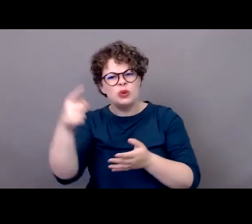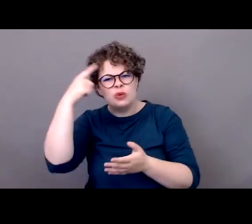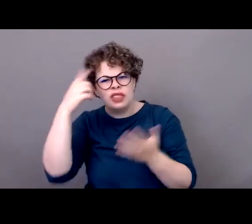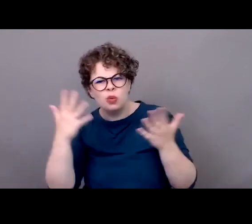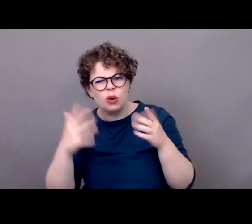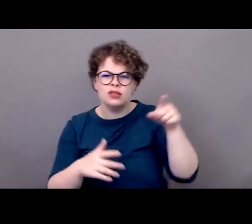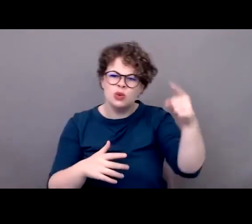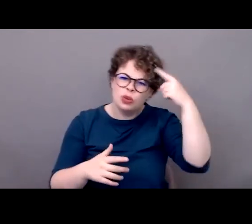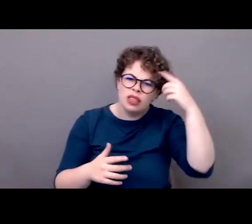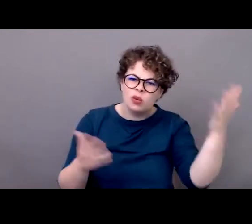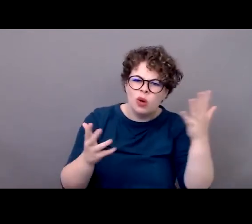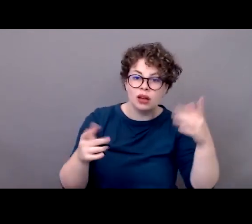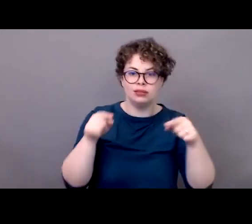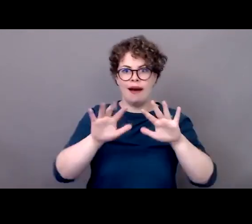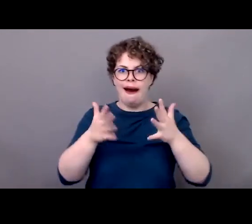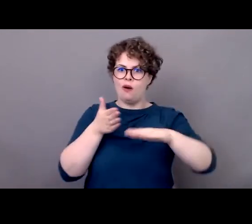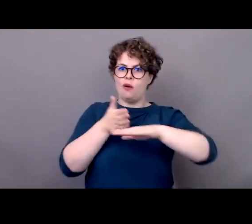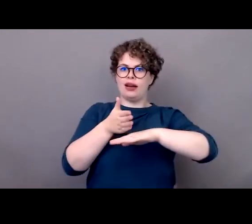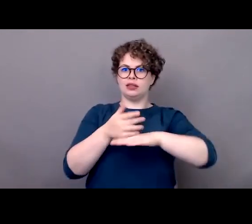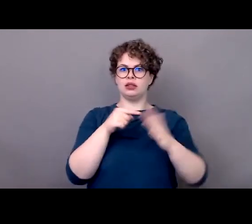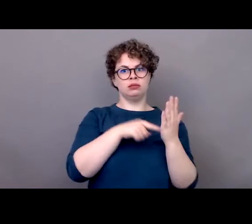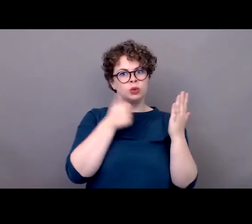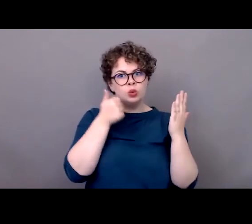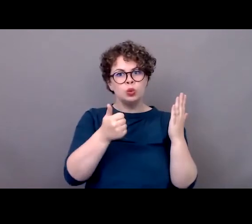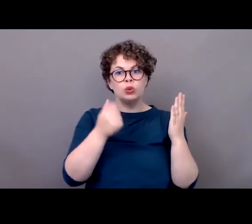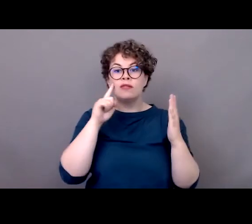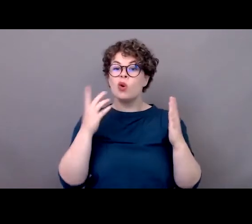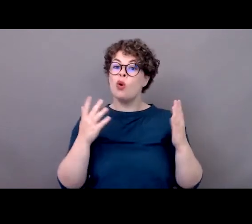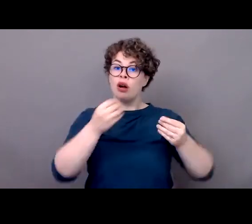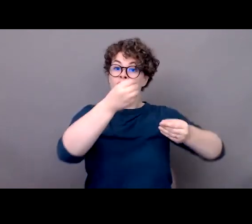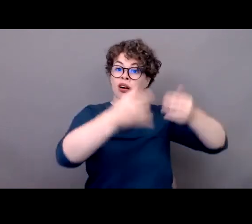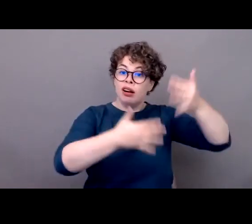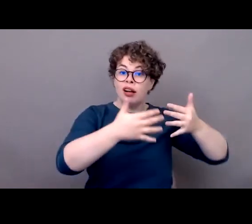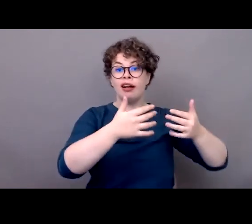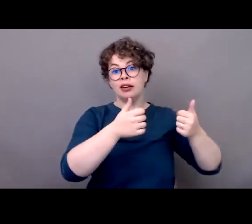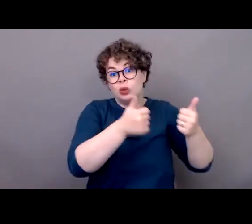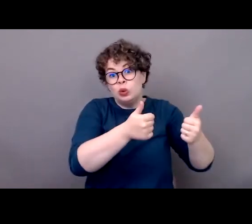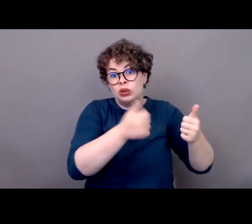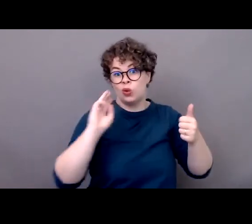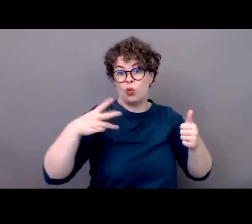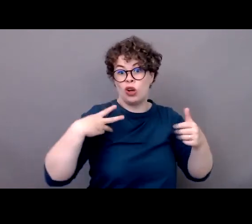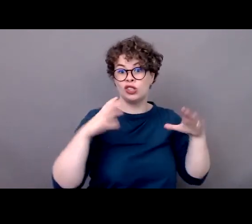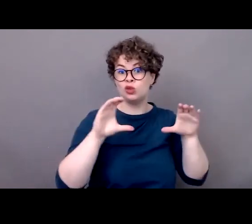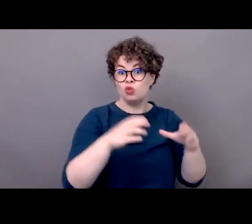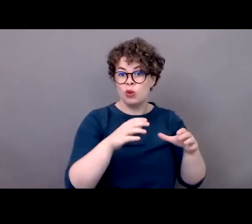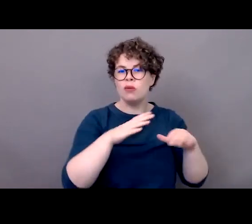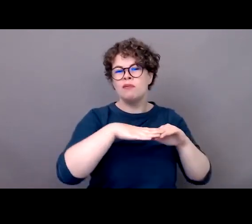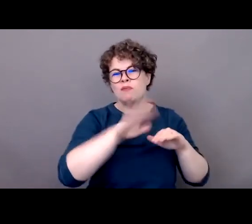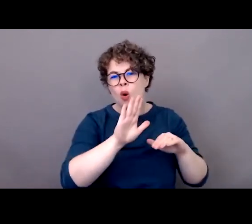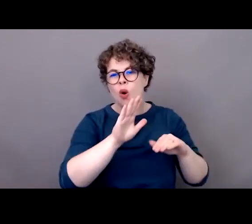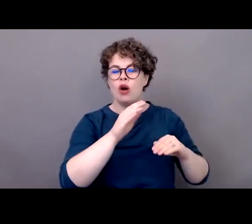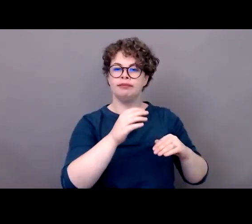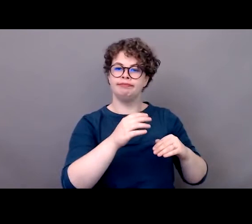collecting qualitative data, as the Washington Group questions offer a lot more